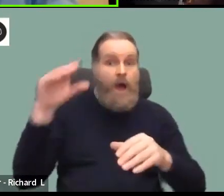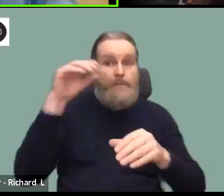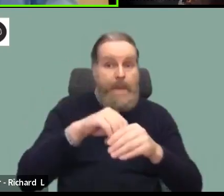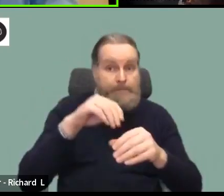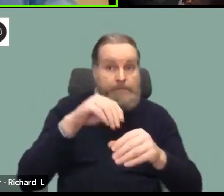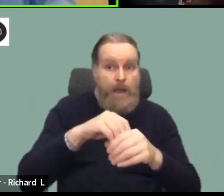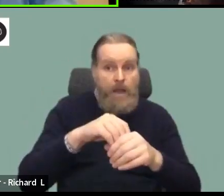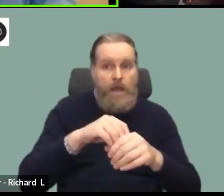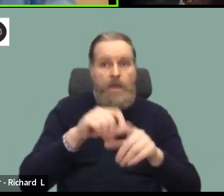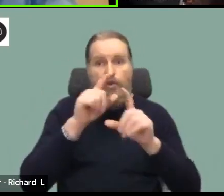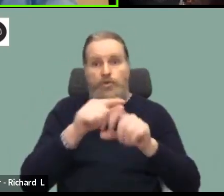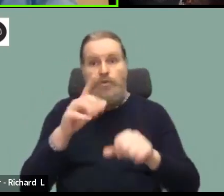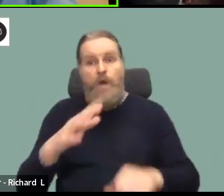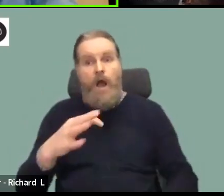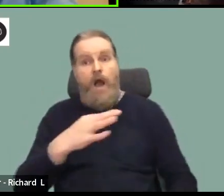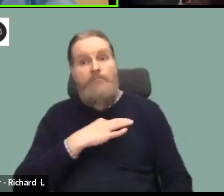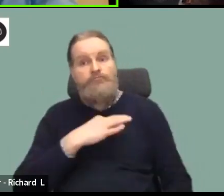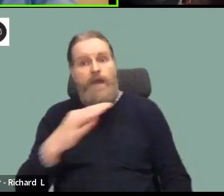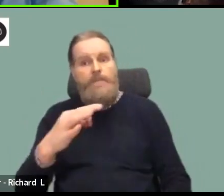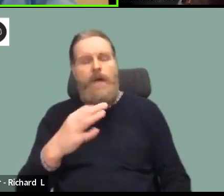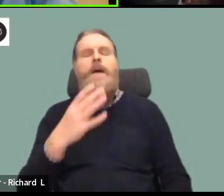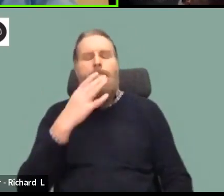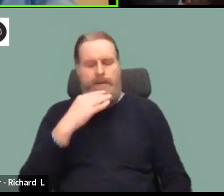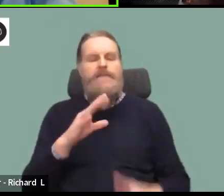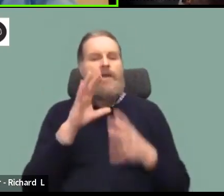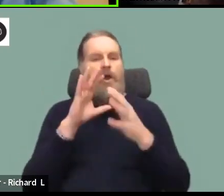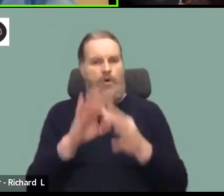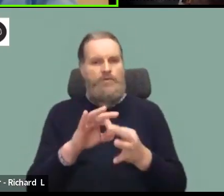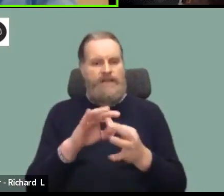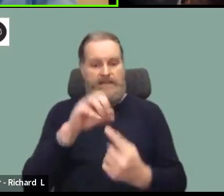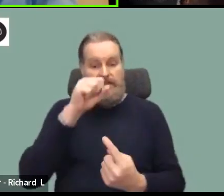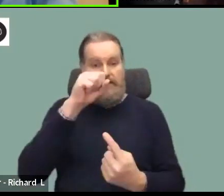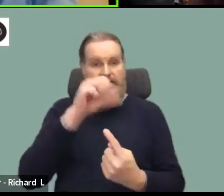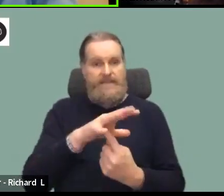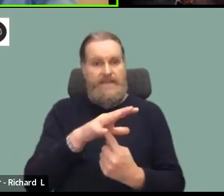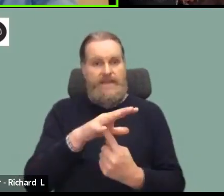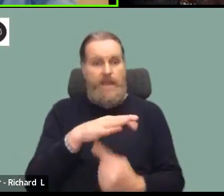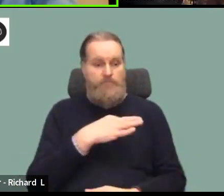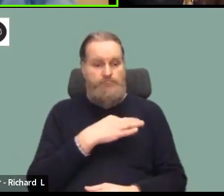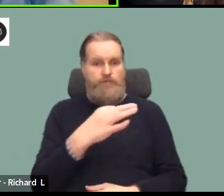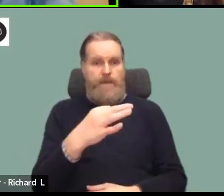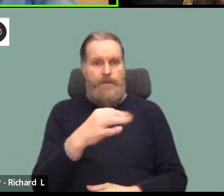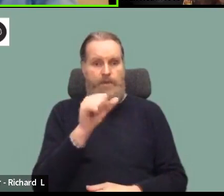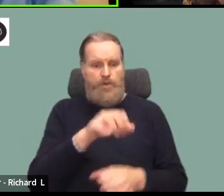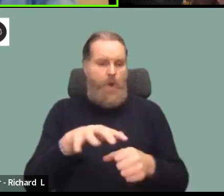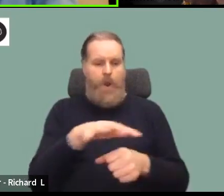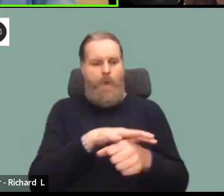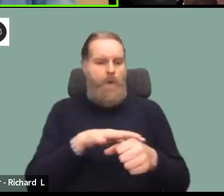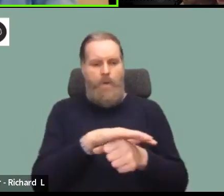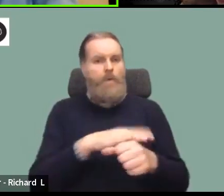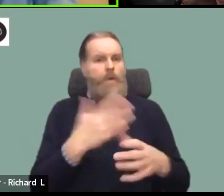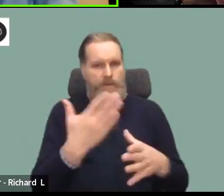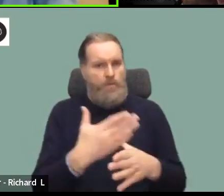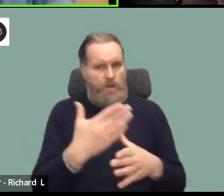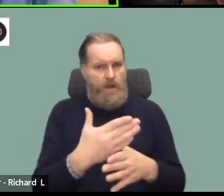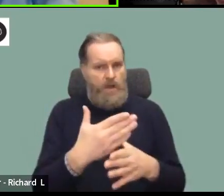, who's a member or who's a member or a wrap. people should people should contact their senior elected reps in your. group group, and group, and talk to them